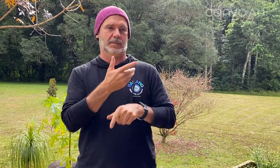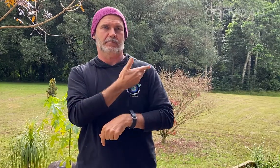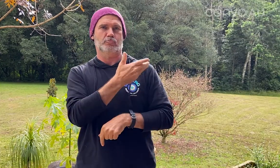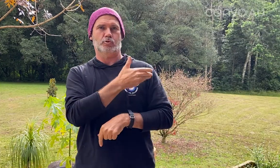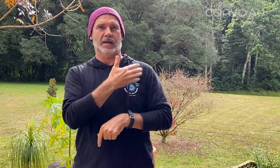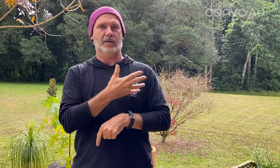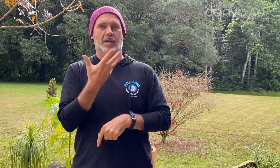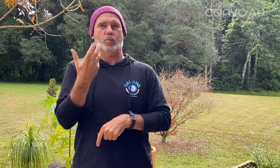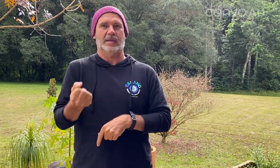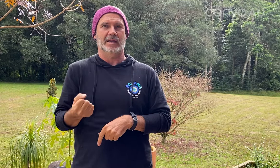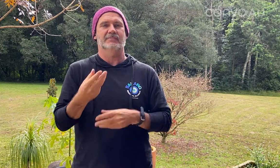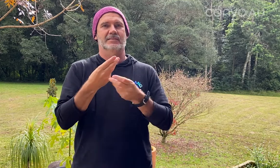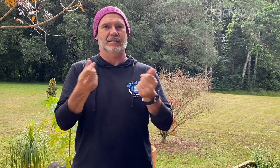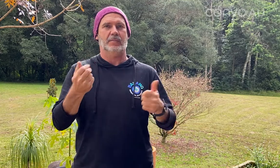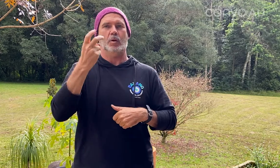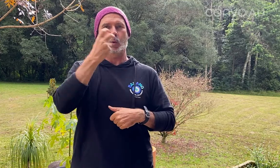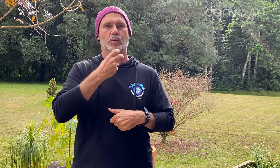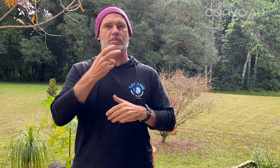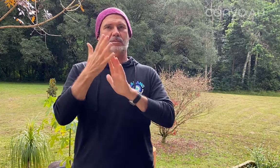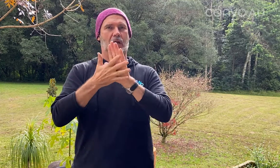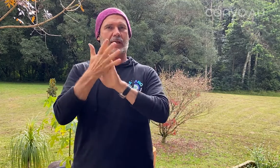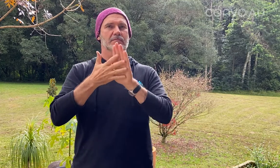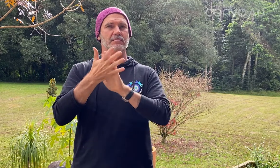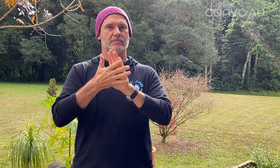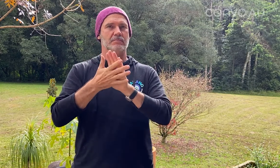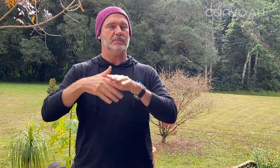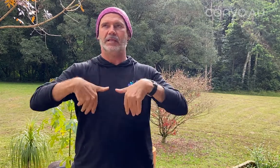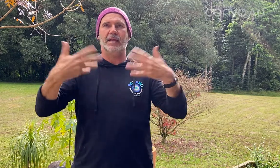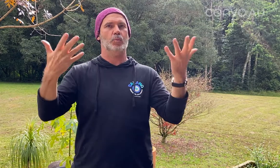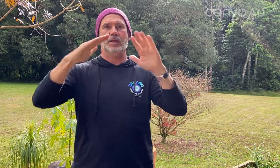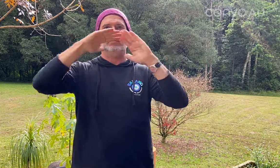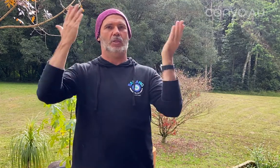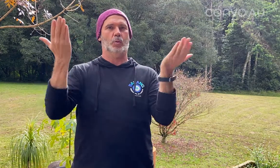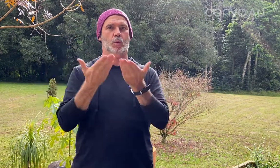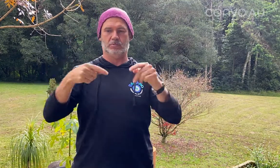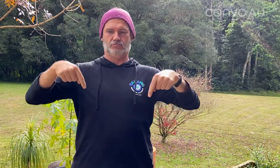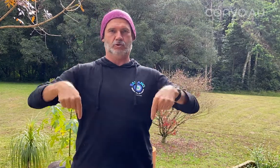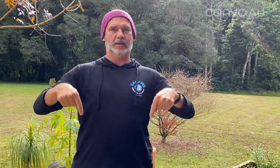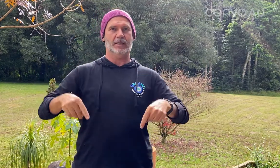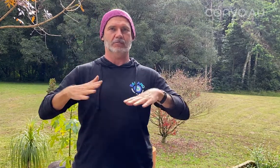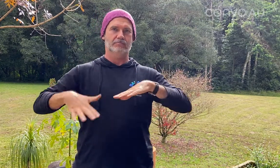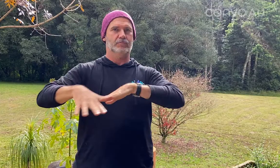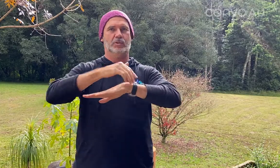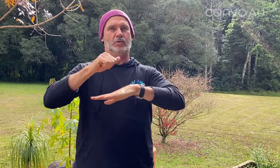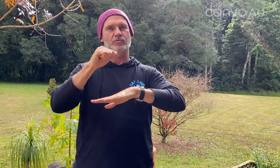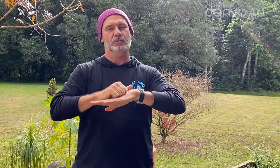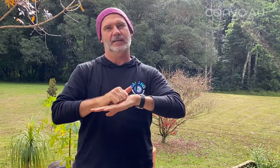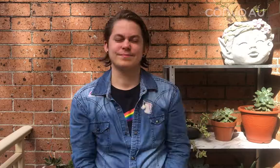It makes me proud that we still have some of the oldest signs in the world right here in Australia.